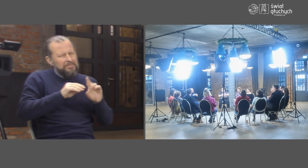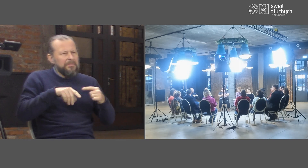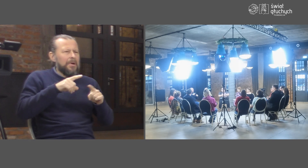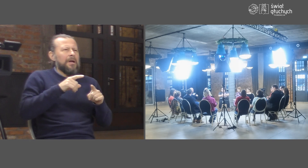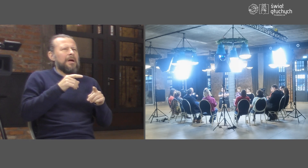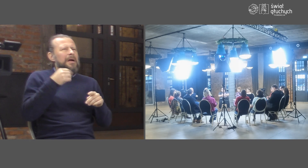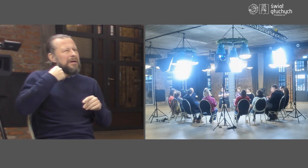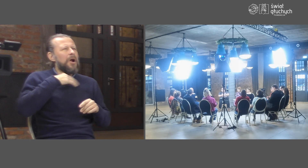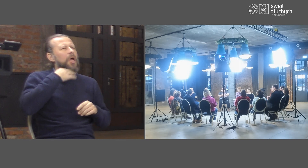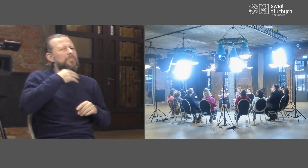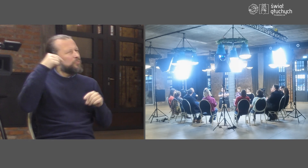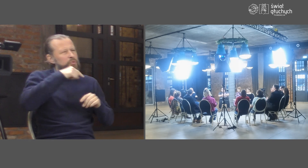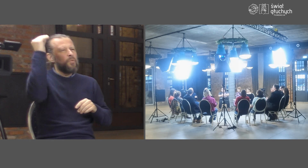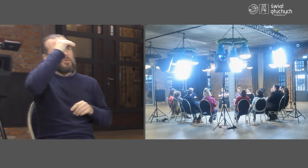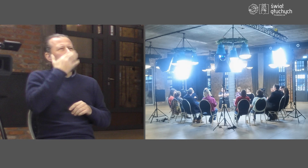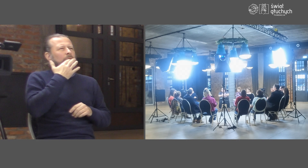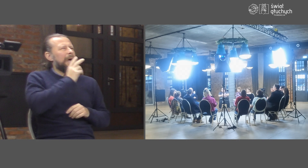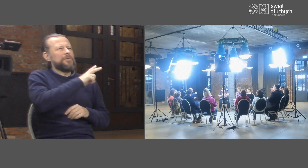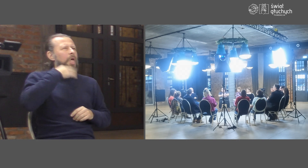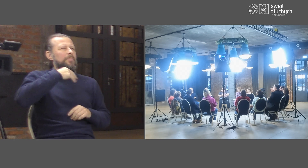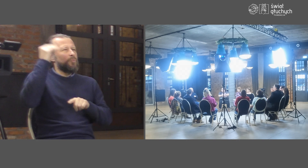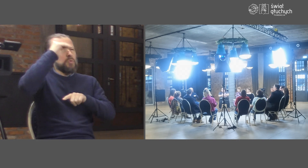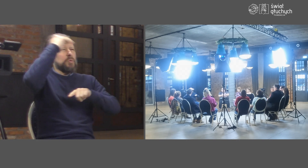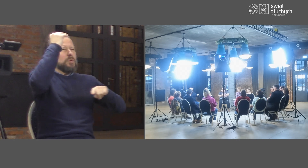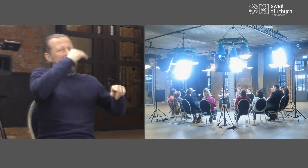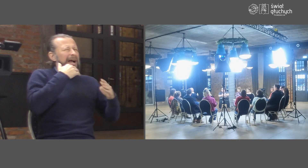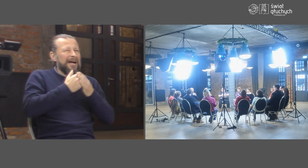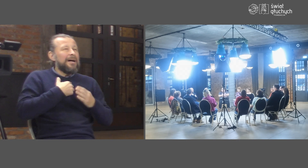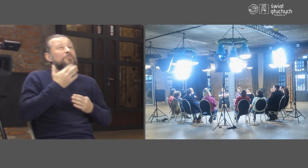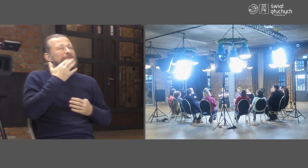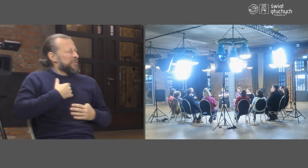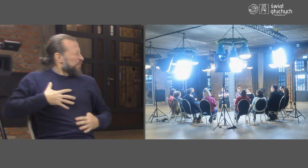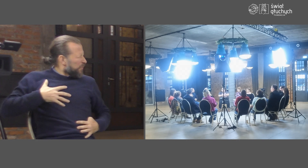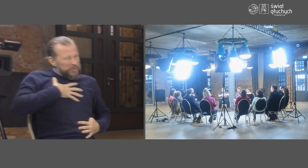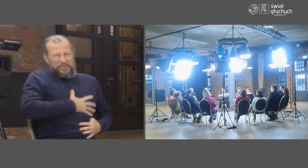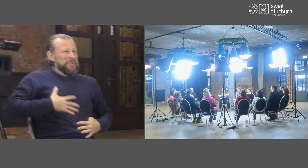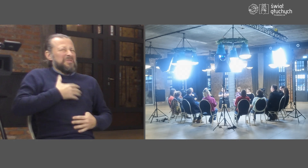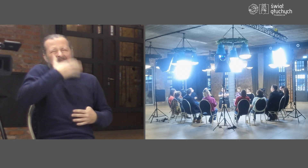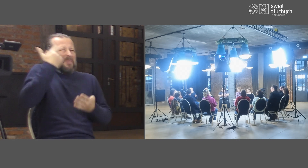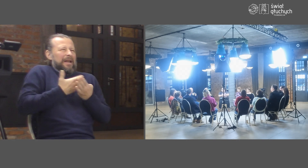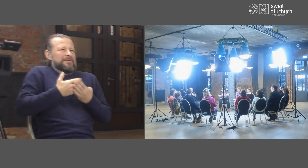I have to go to a speech therapist to learn how to speak. Every deaf person has to go to a speech therapist. But I don’t like speaking — I don’t know why.